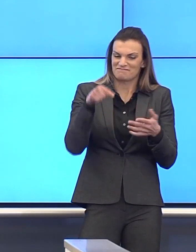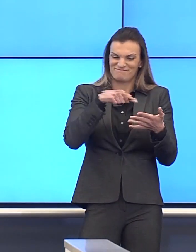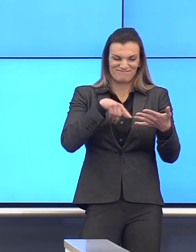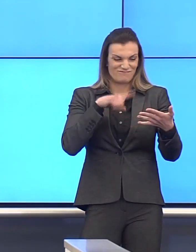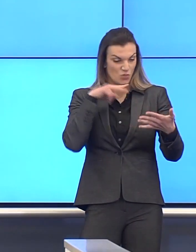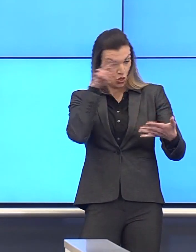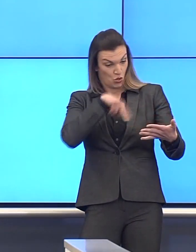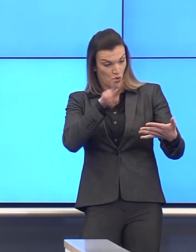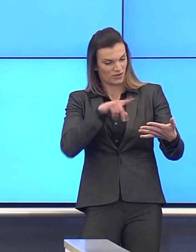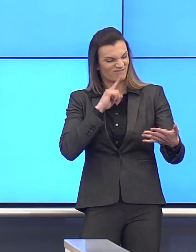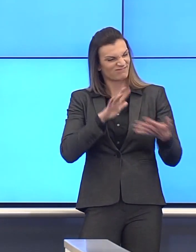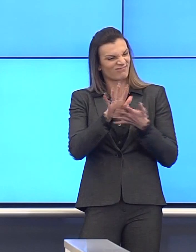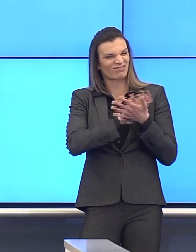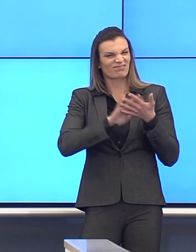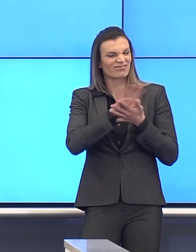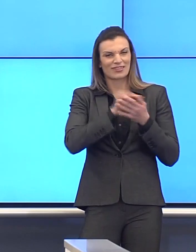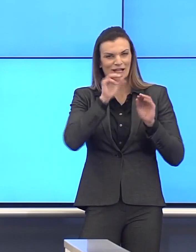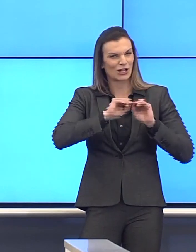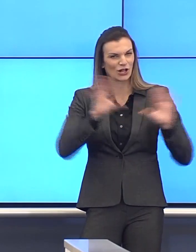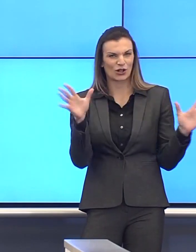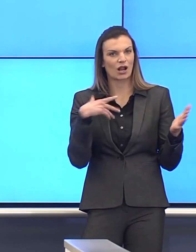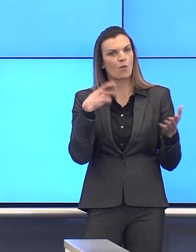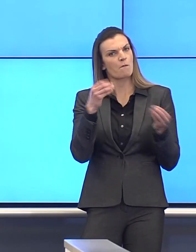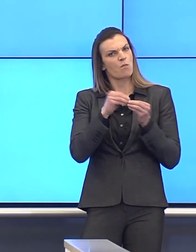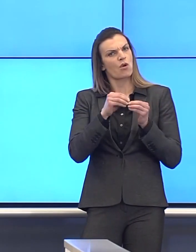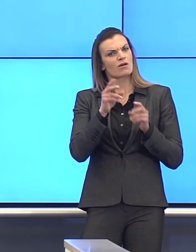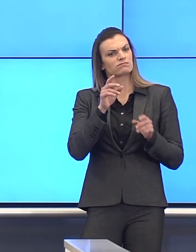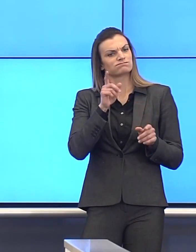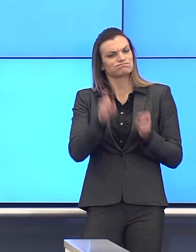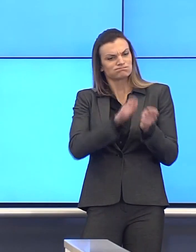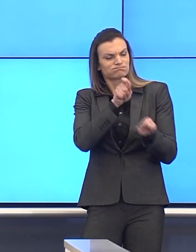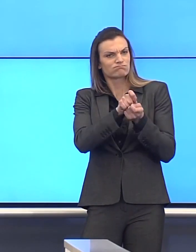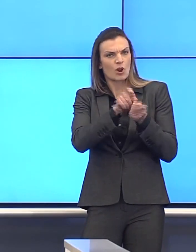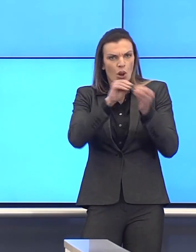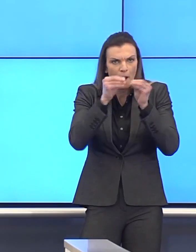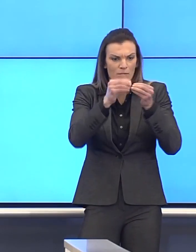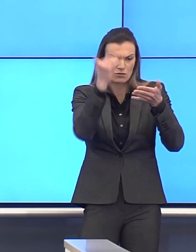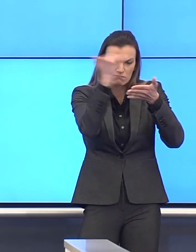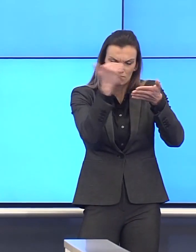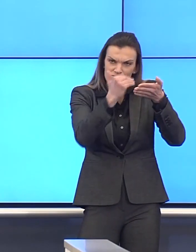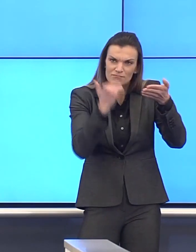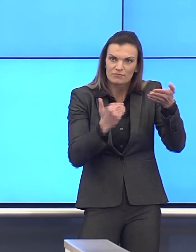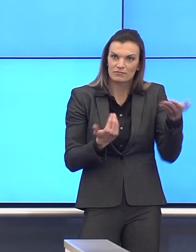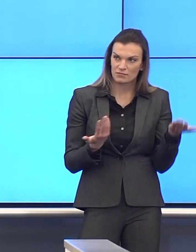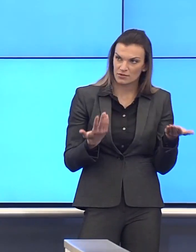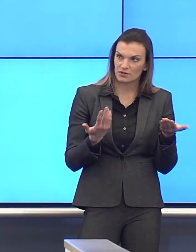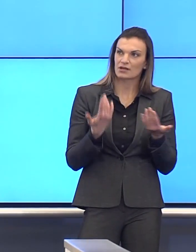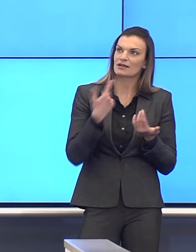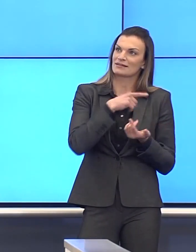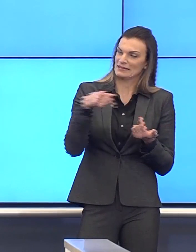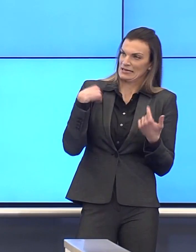KNEW MIRACLE THRESHOLDS THAT SAY OKAY, WHEN WE GET TO THIS PERCENT OF POSITIVE CASE TESTS OR THIS NUMBER OF NEW CASES OR